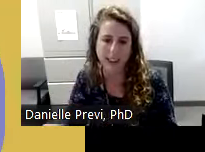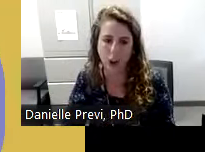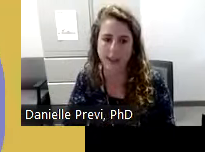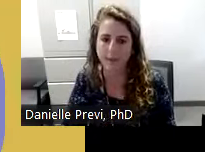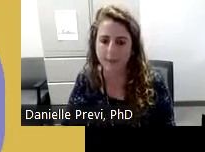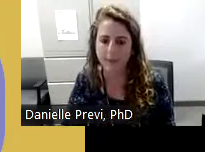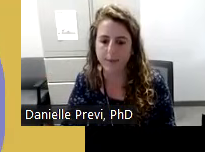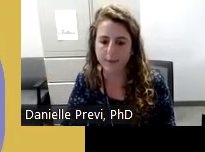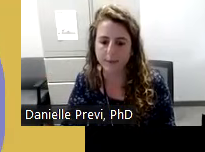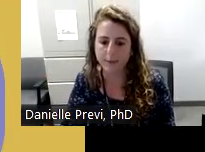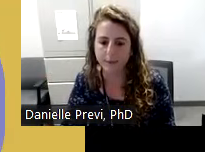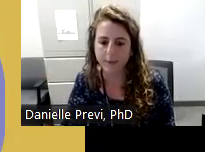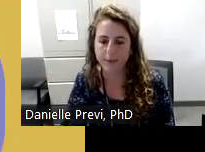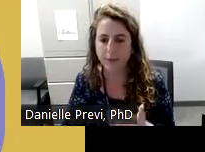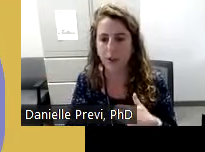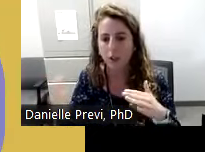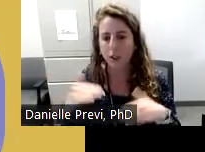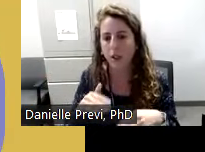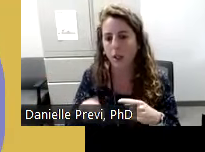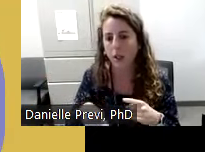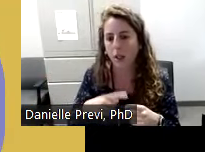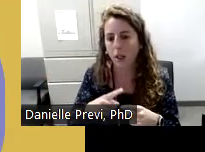genetic considerations, and that accounts for about 20-30%.